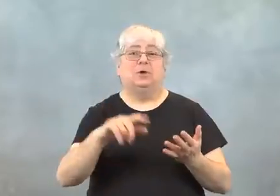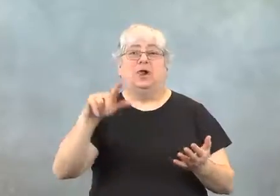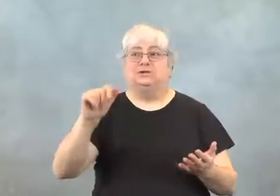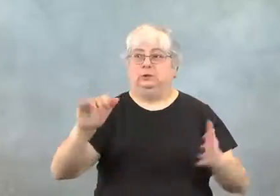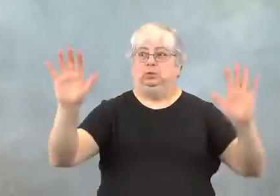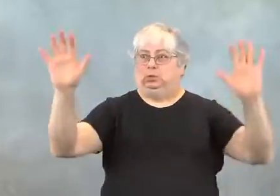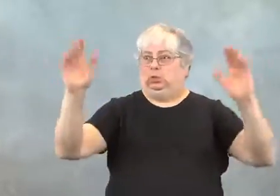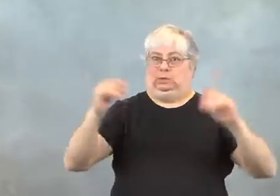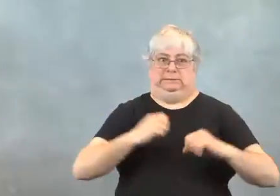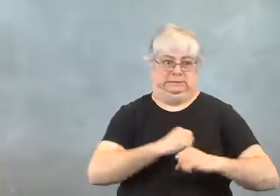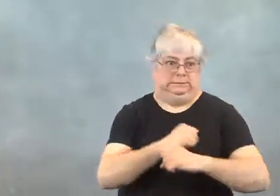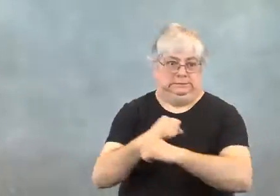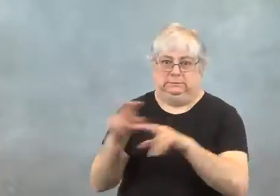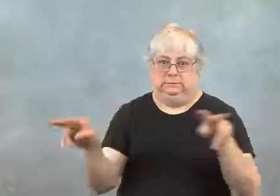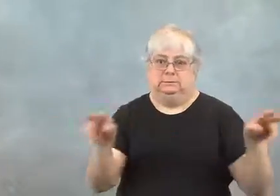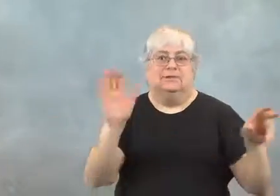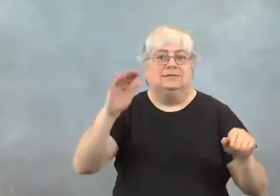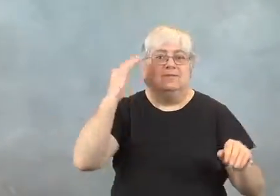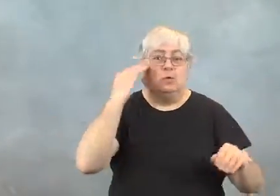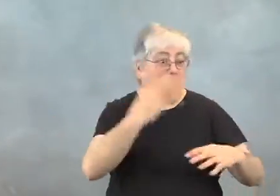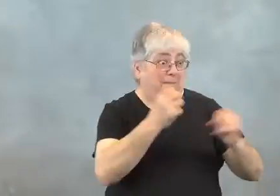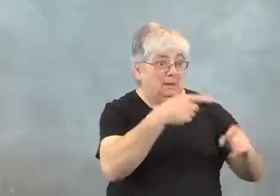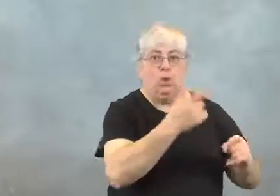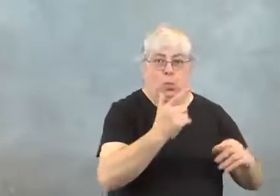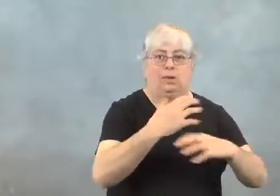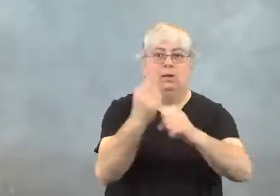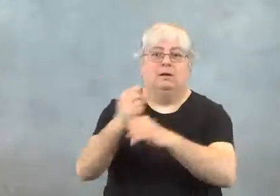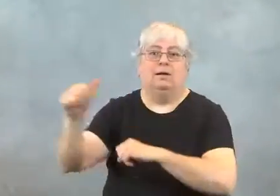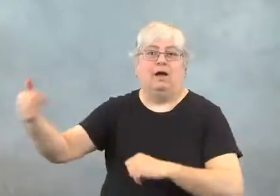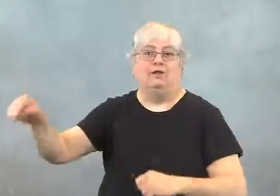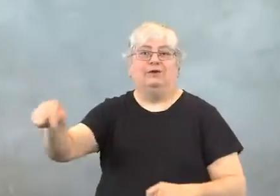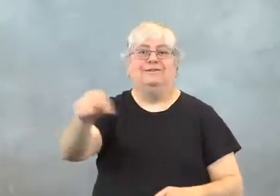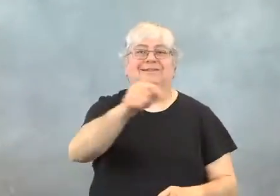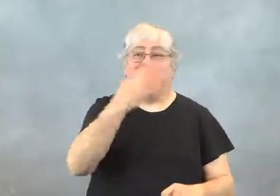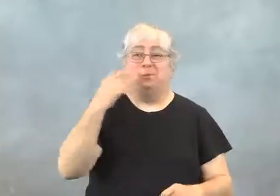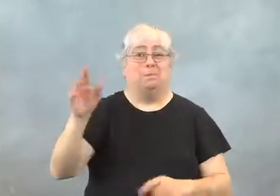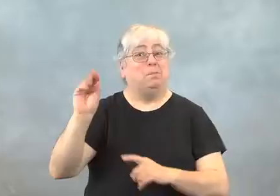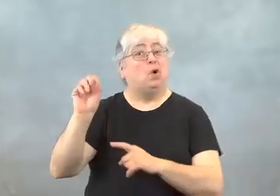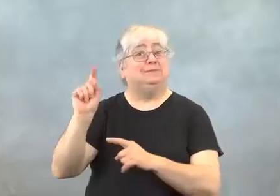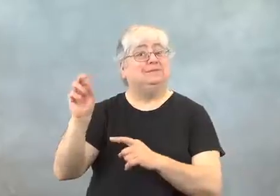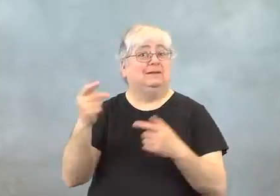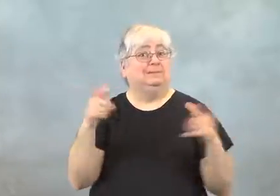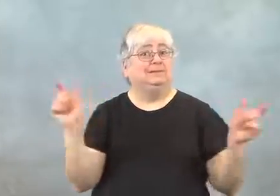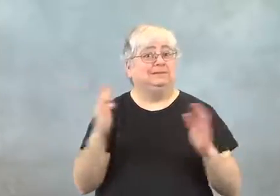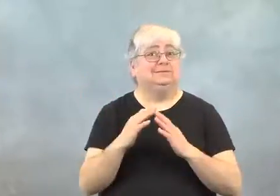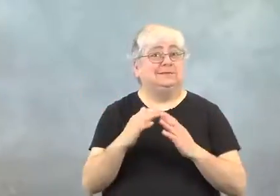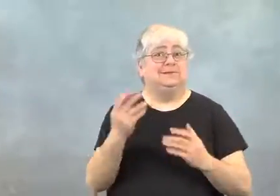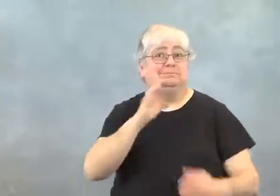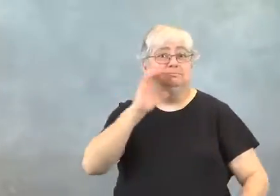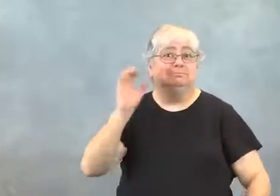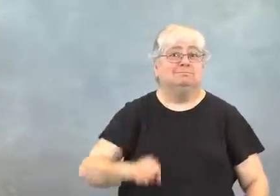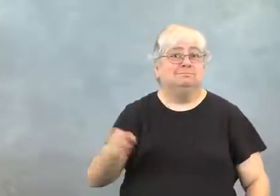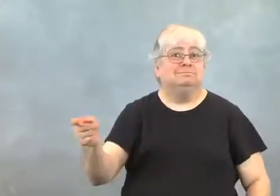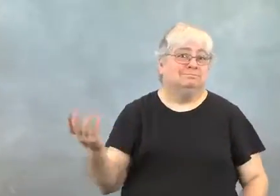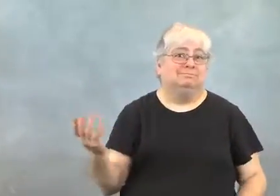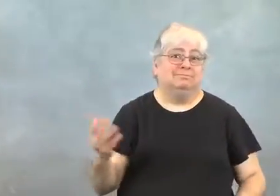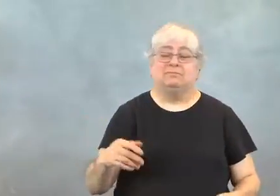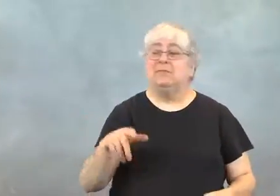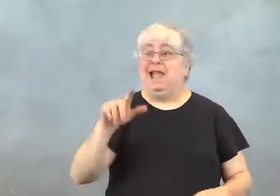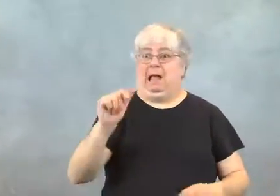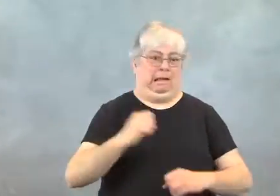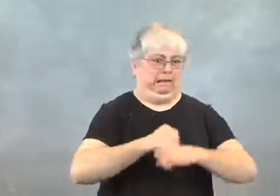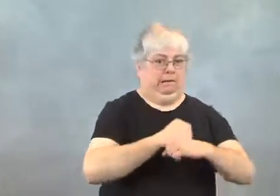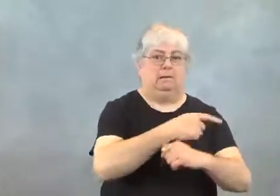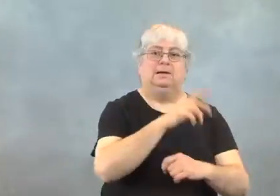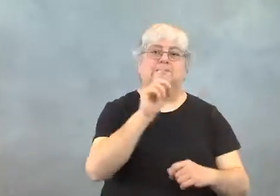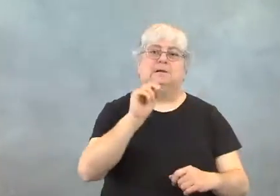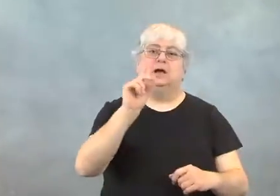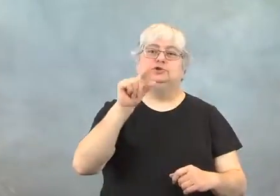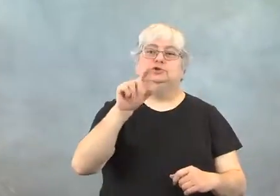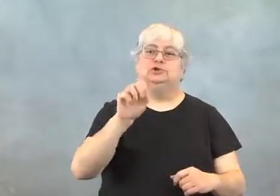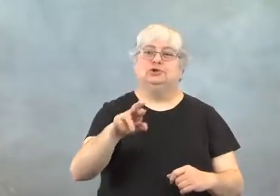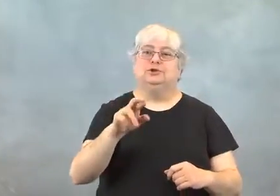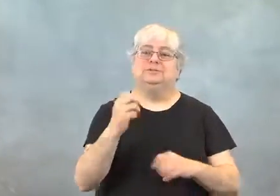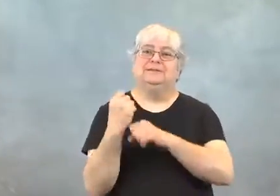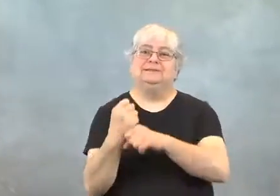and Los Angeles stepped up security in case there were additional bombings.